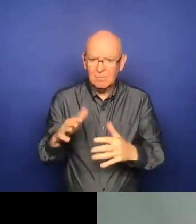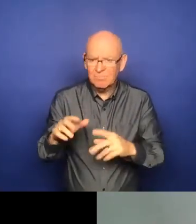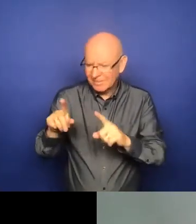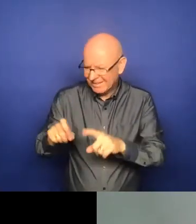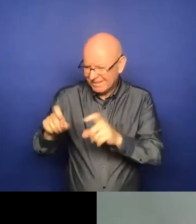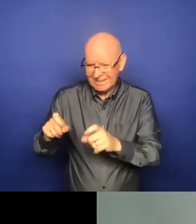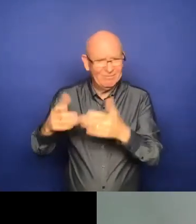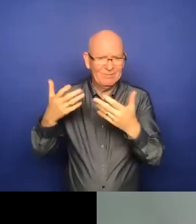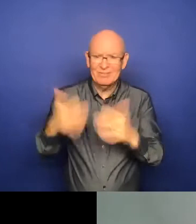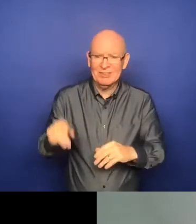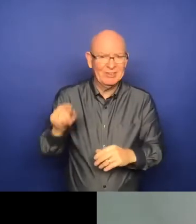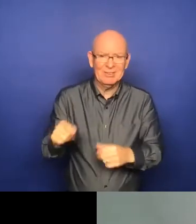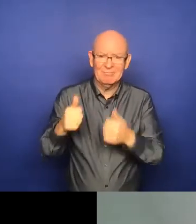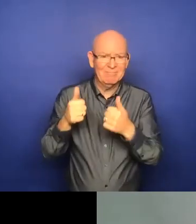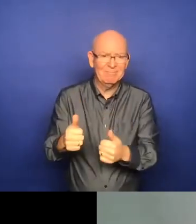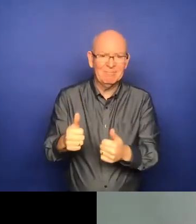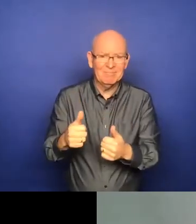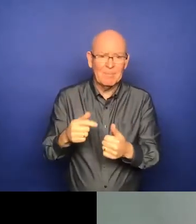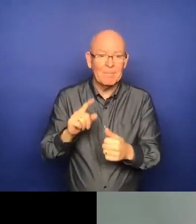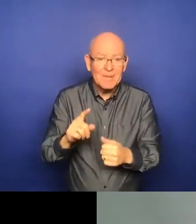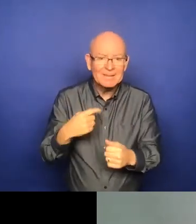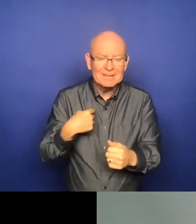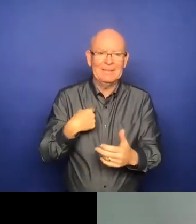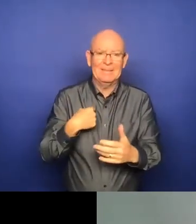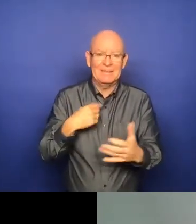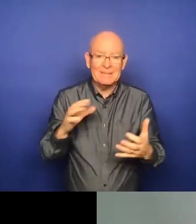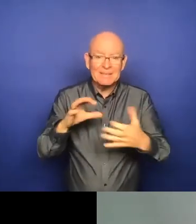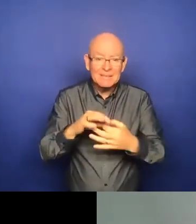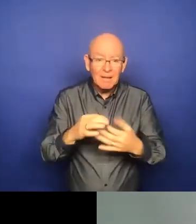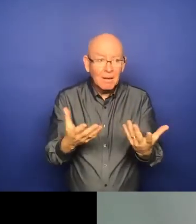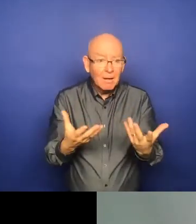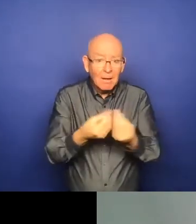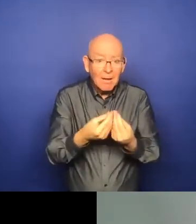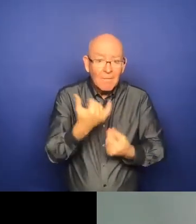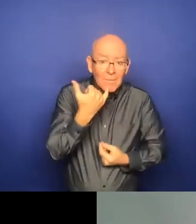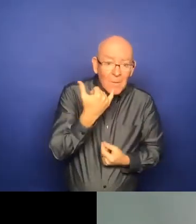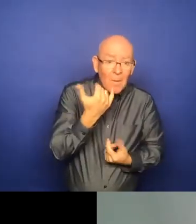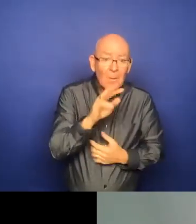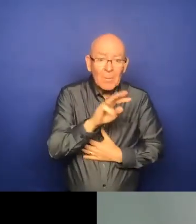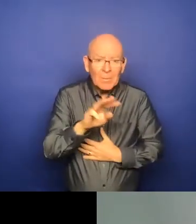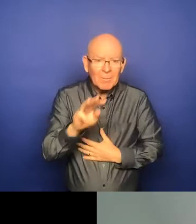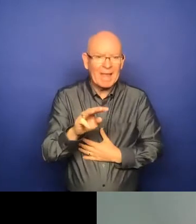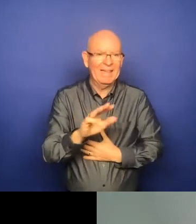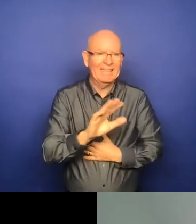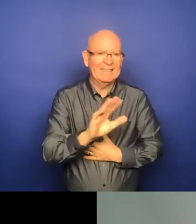telephone or web surveys, actually all of them, the short set, the extended set and the child functioning module, and we have so far not received